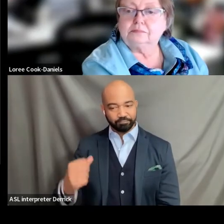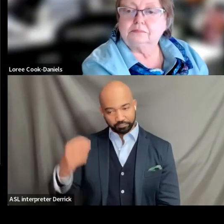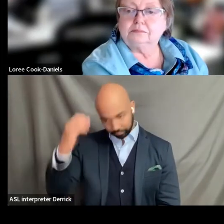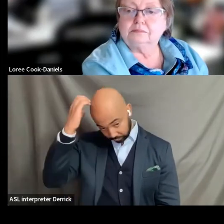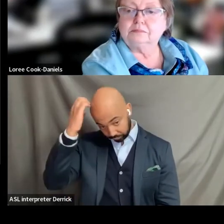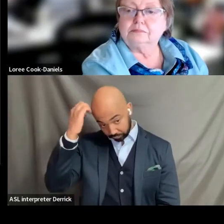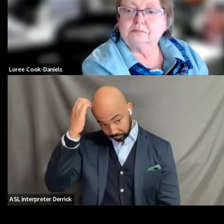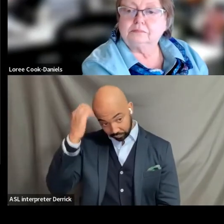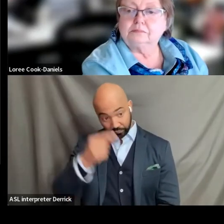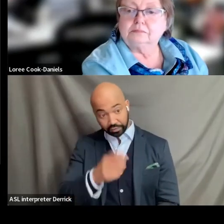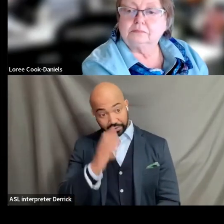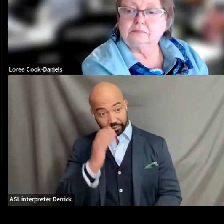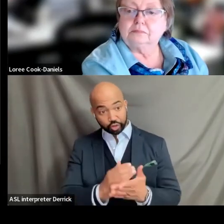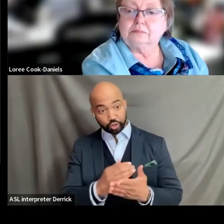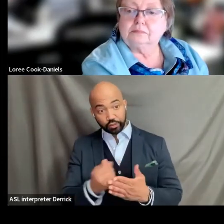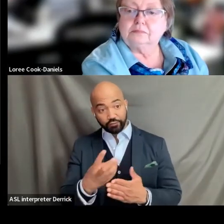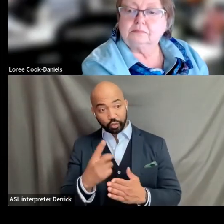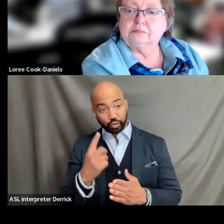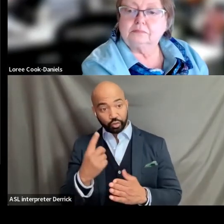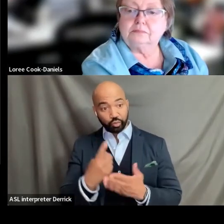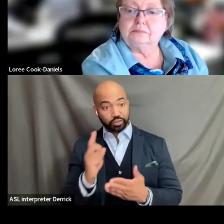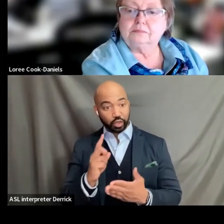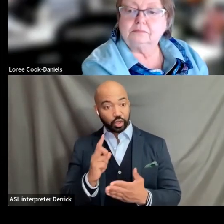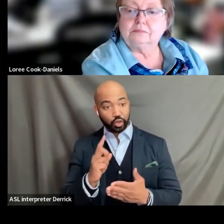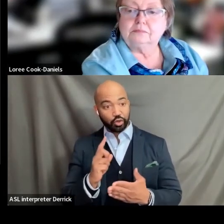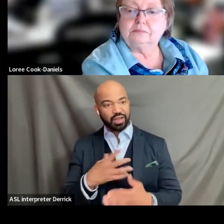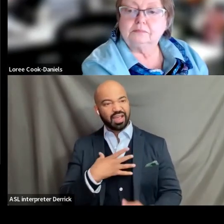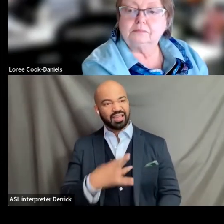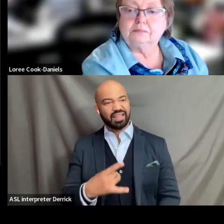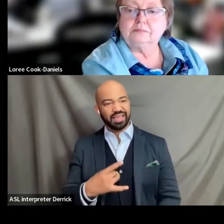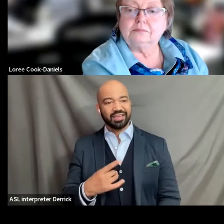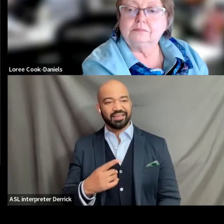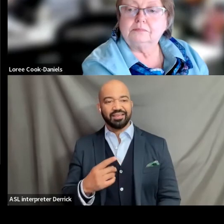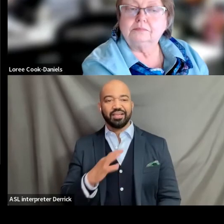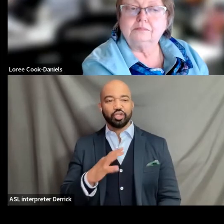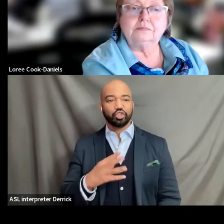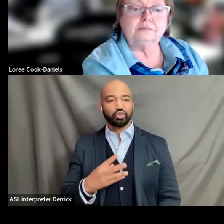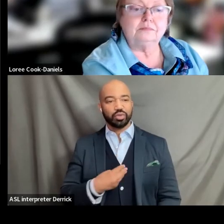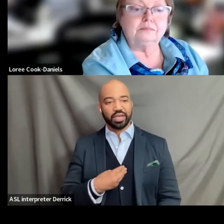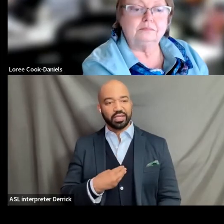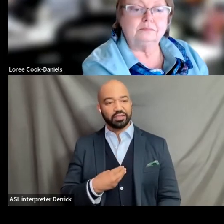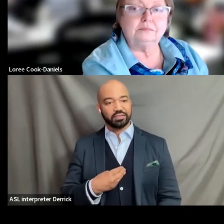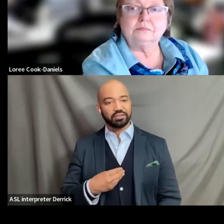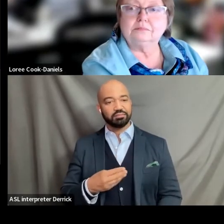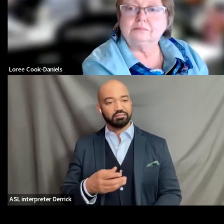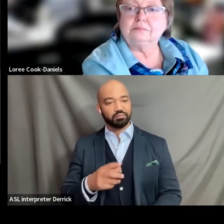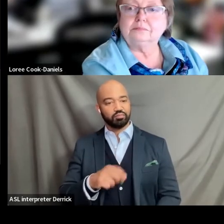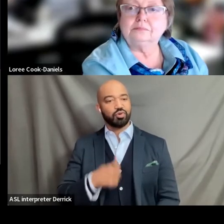couple weeks ago and it's like I love the trans pride colors on this human. So it's kind of fun.